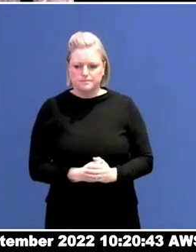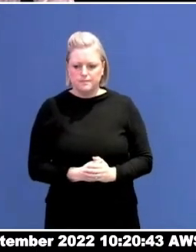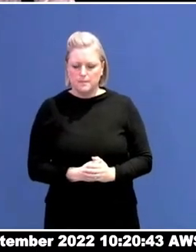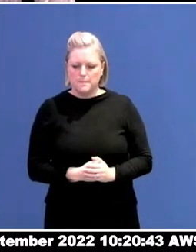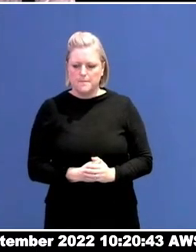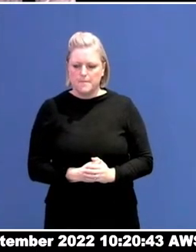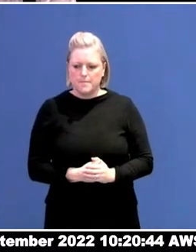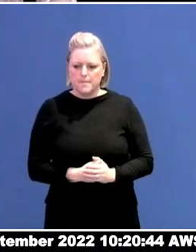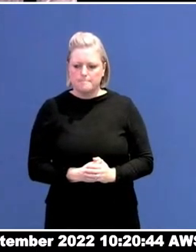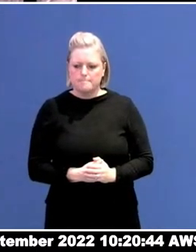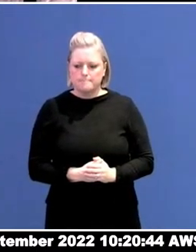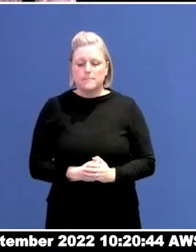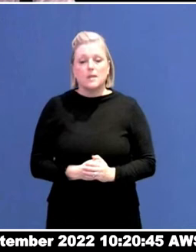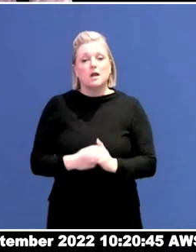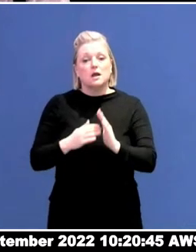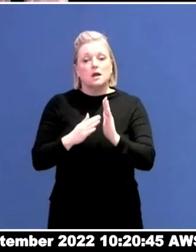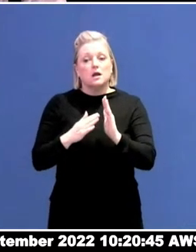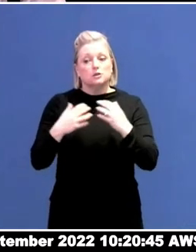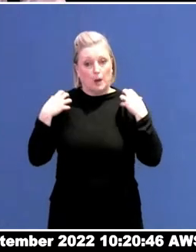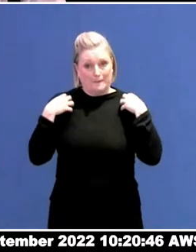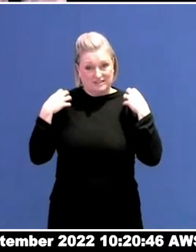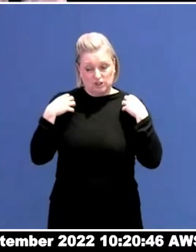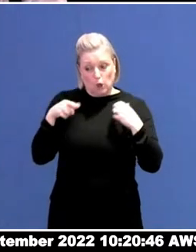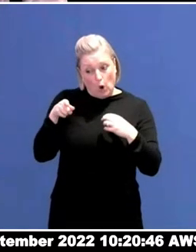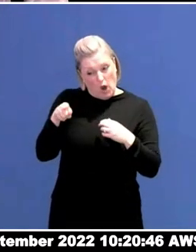gave -- COMMISSIONER McEWIN: So, you say you felt they are disability aware or that they